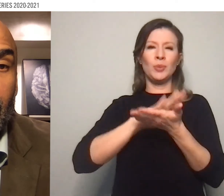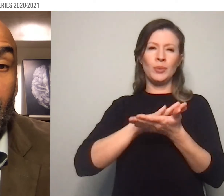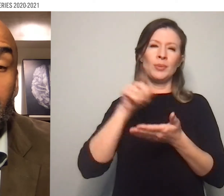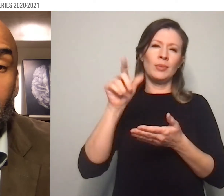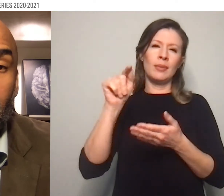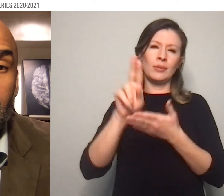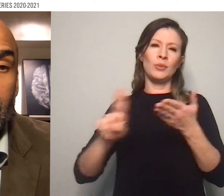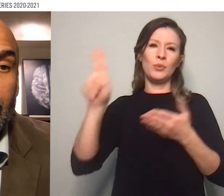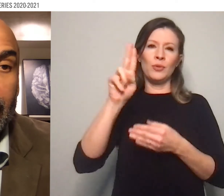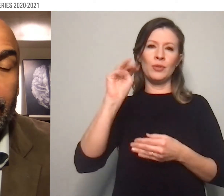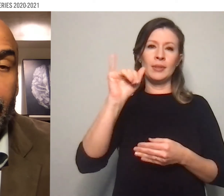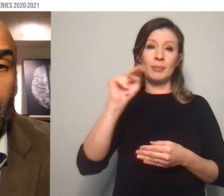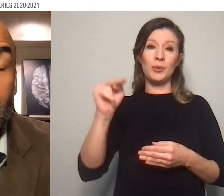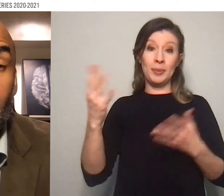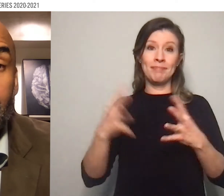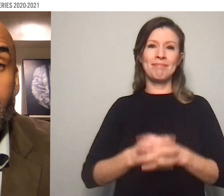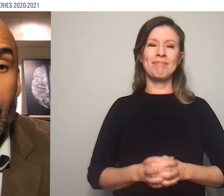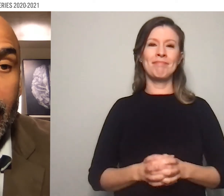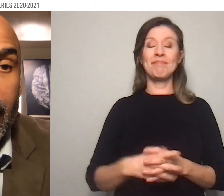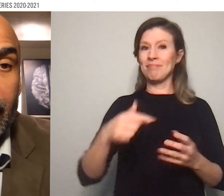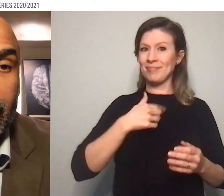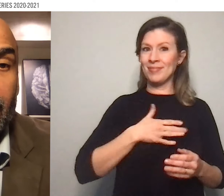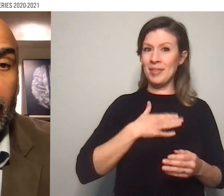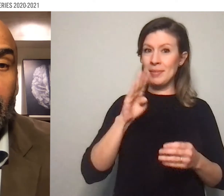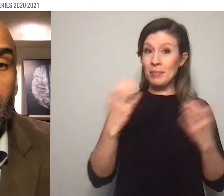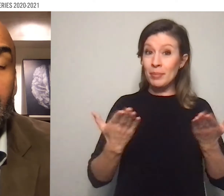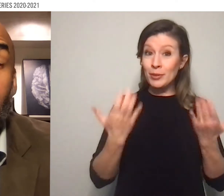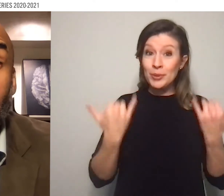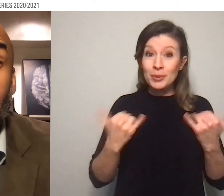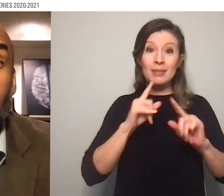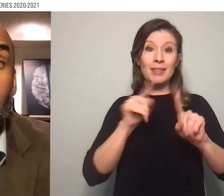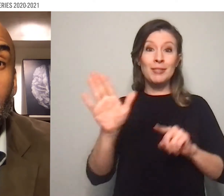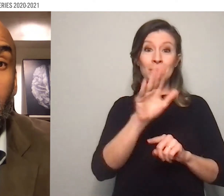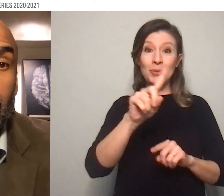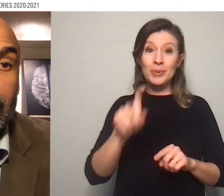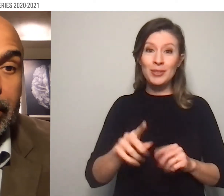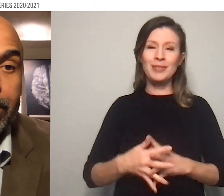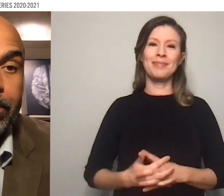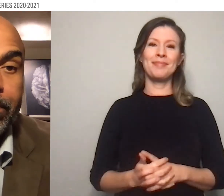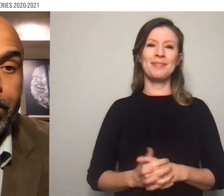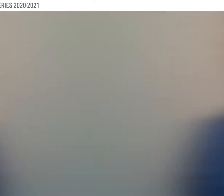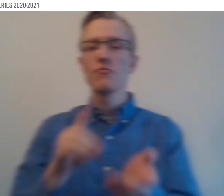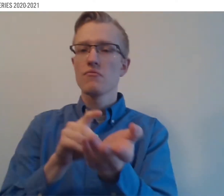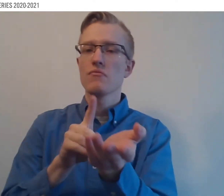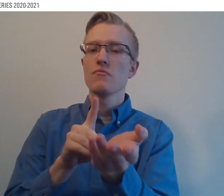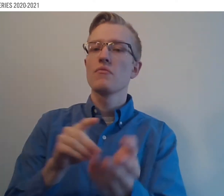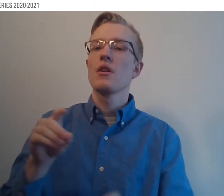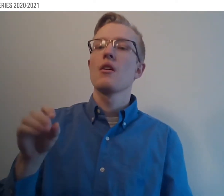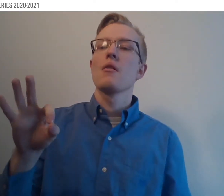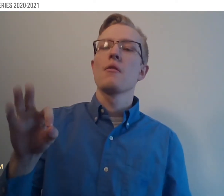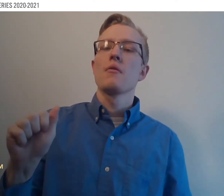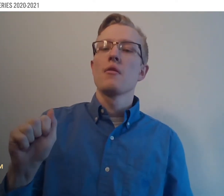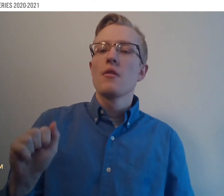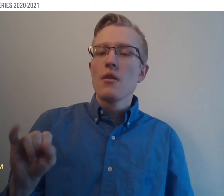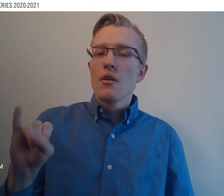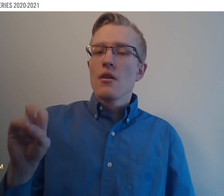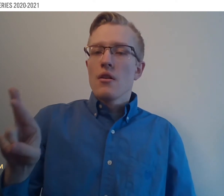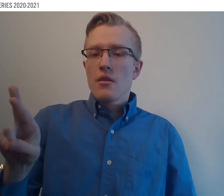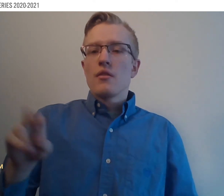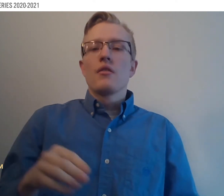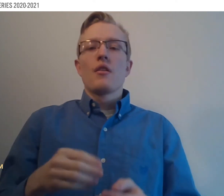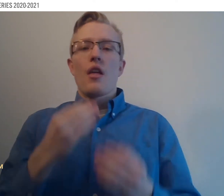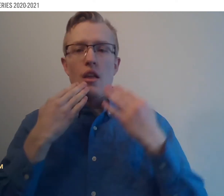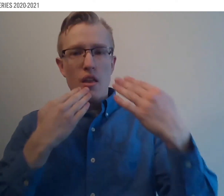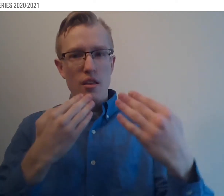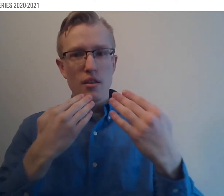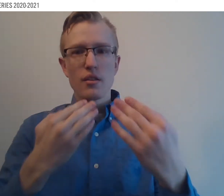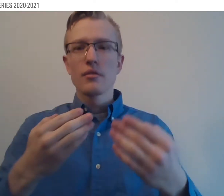at the University of Minnesota. I'm glad to be here today to answer your questions.